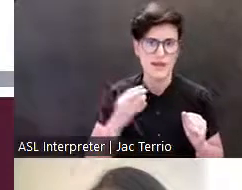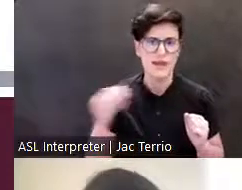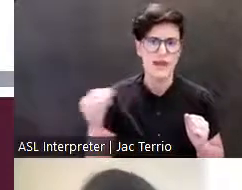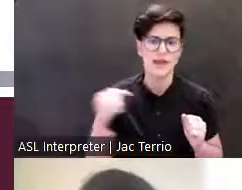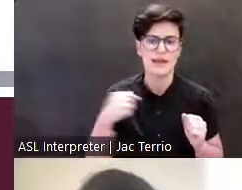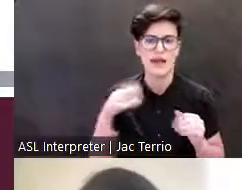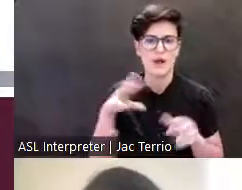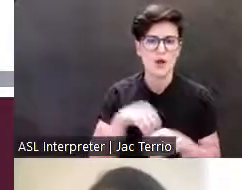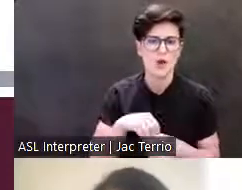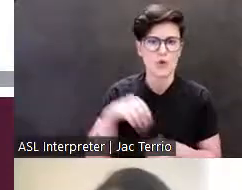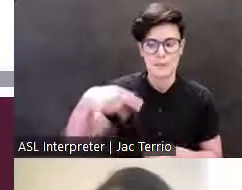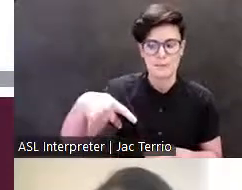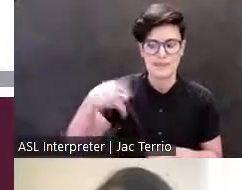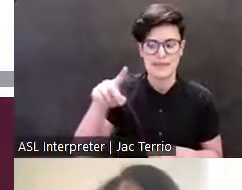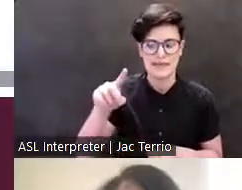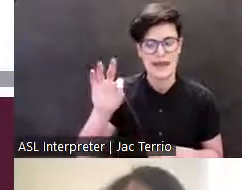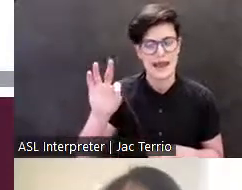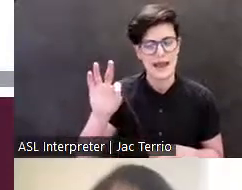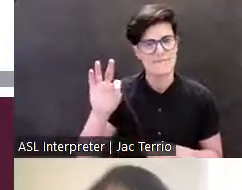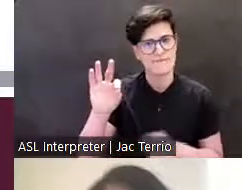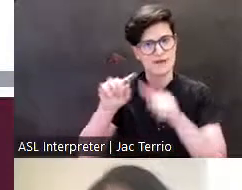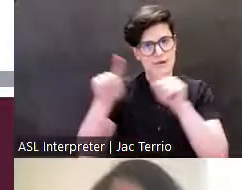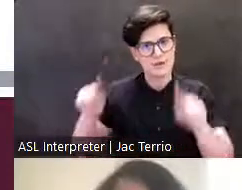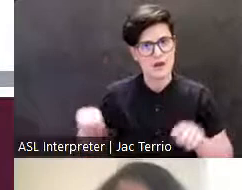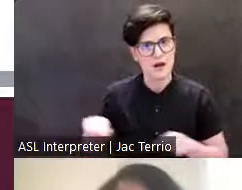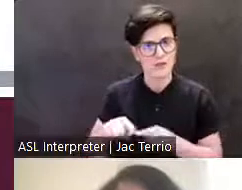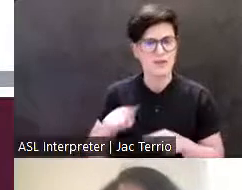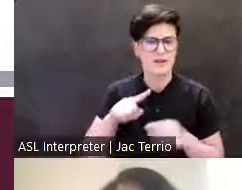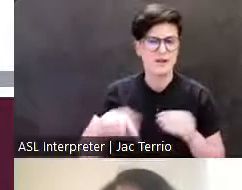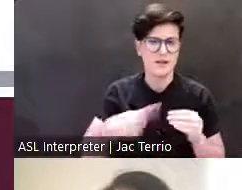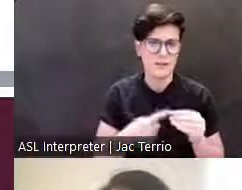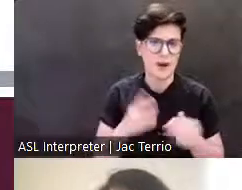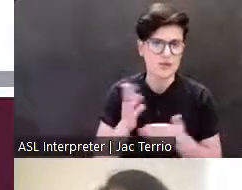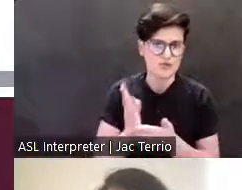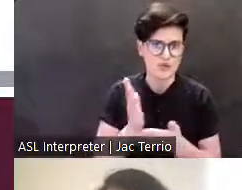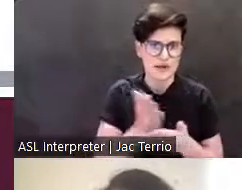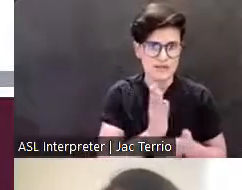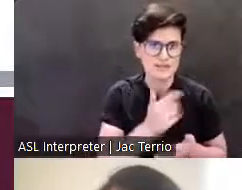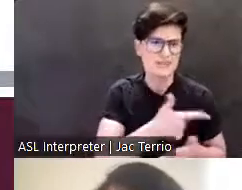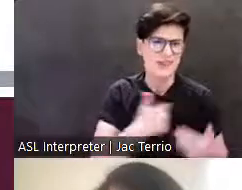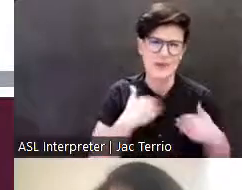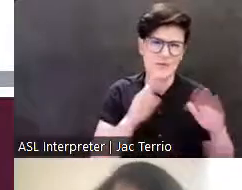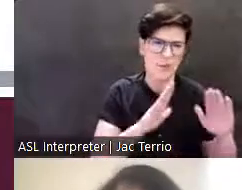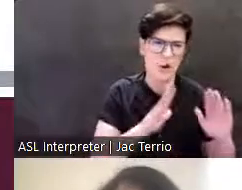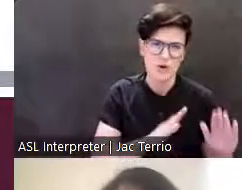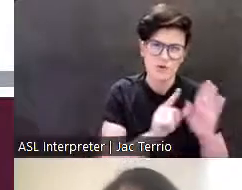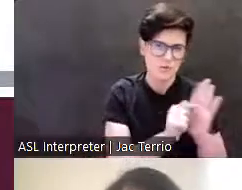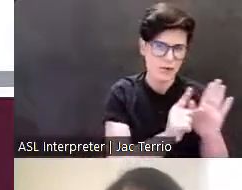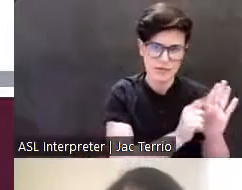Disability Rights on which they have a lot of wonderful publications. And you can also call Disability Rights Connecticut.